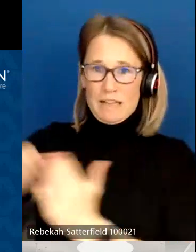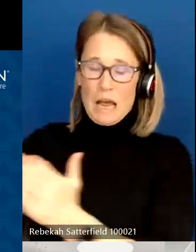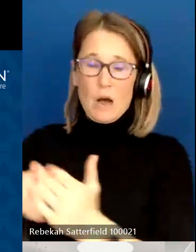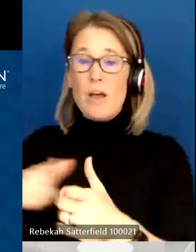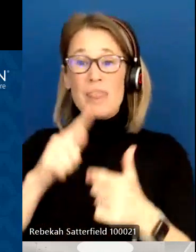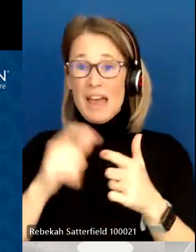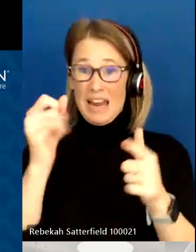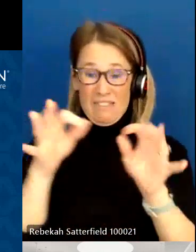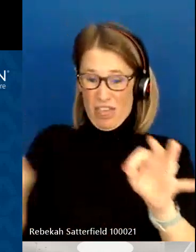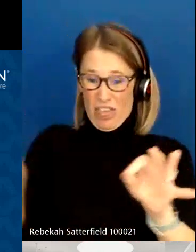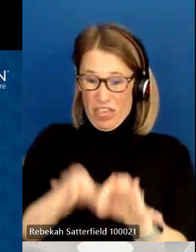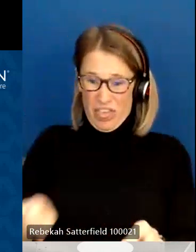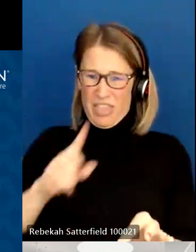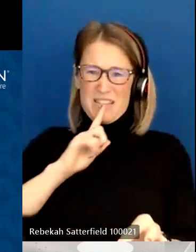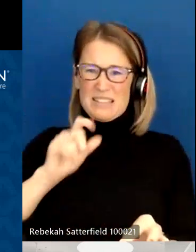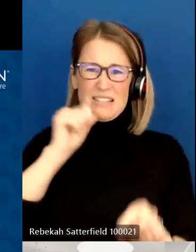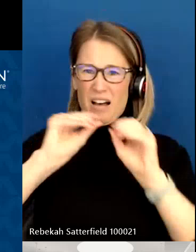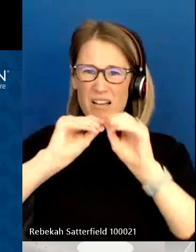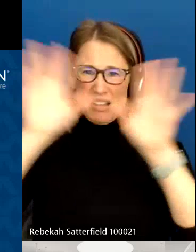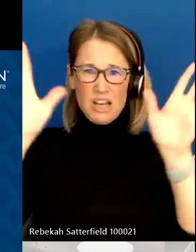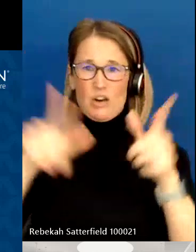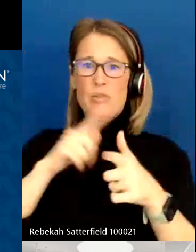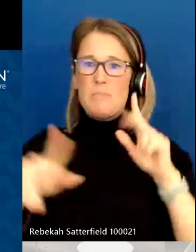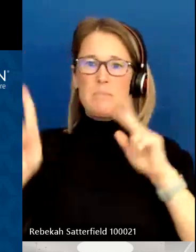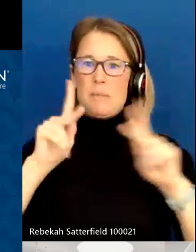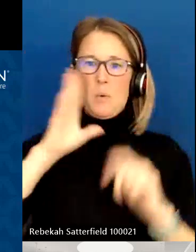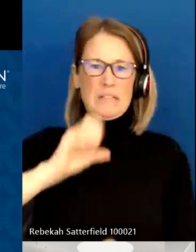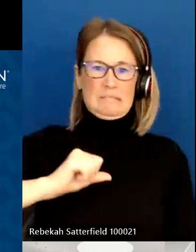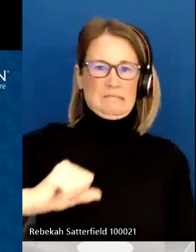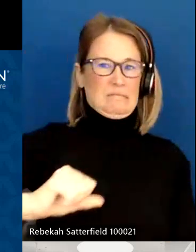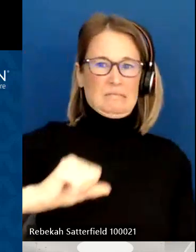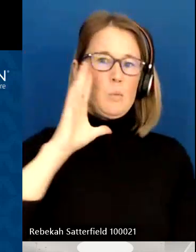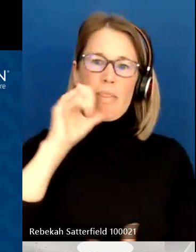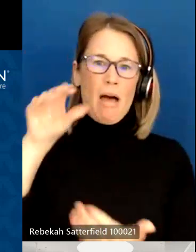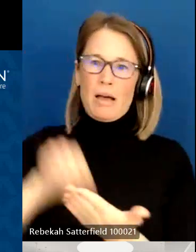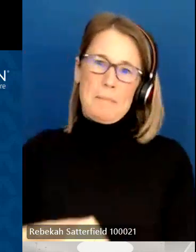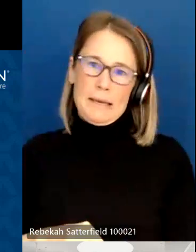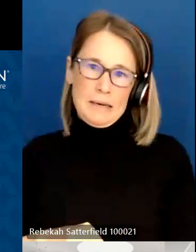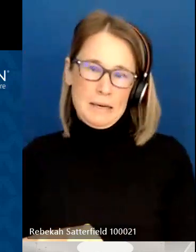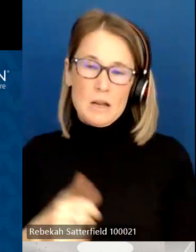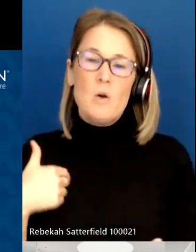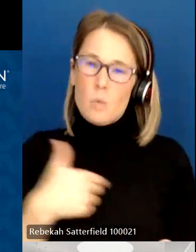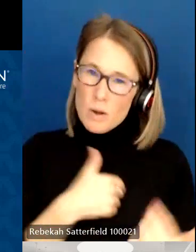prevent people to complete that and we really need people to be able to be autonomous and make their